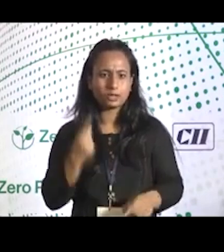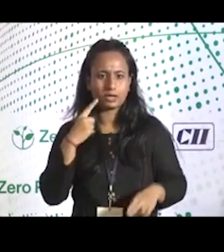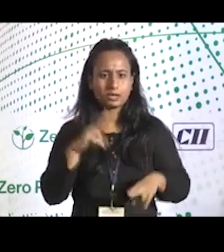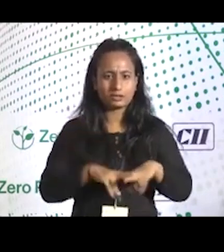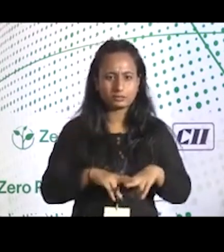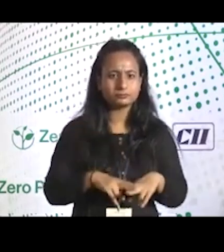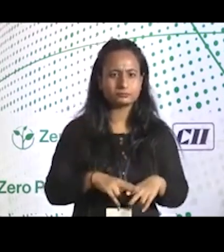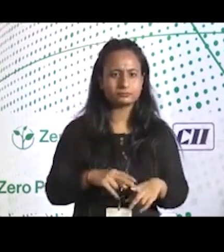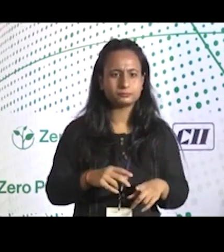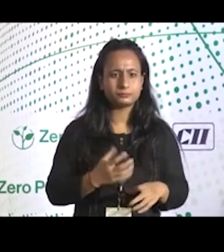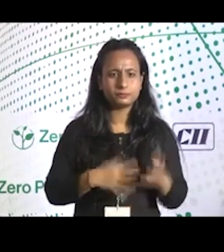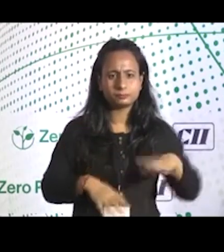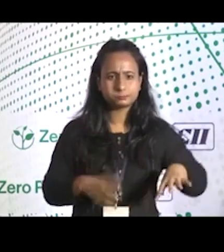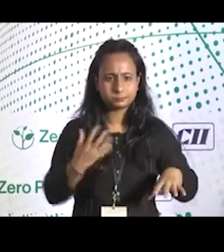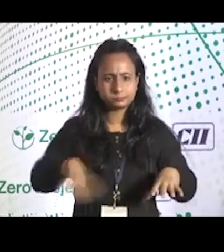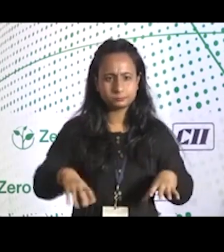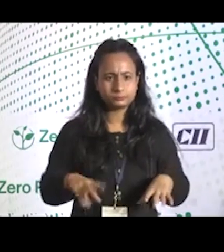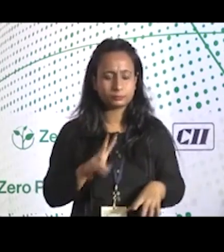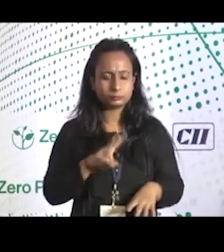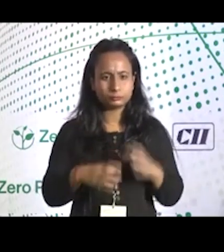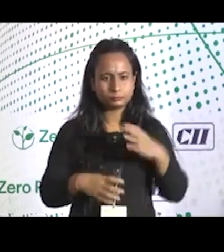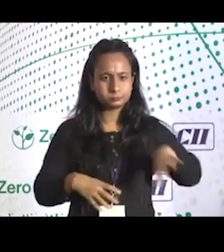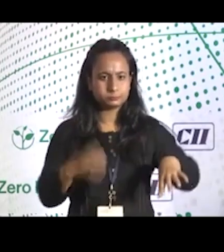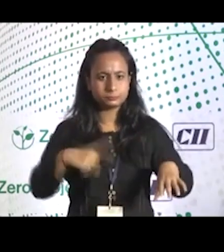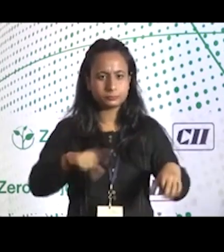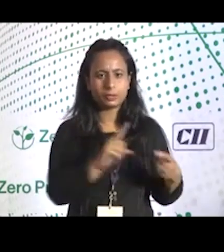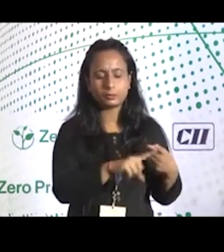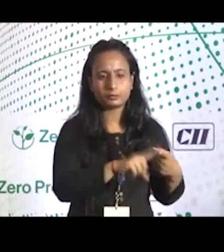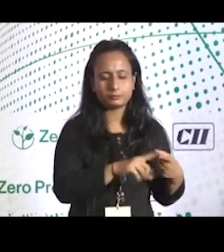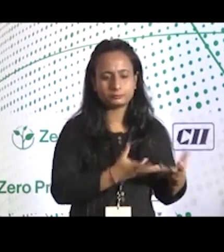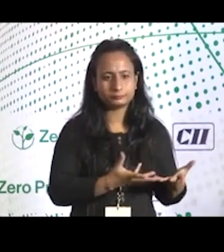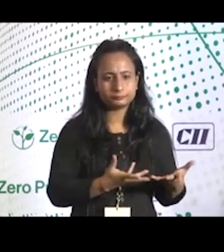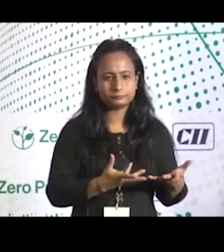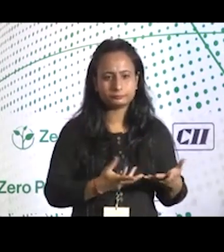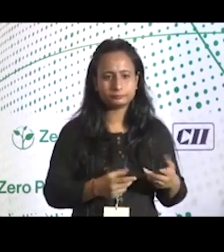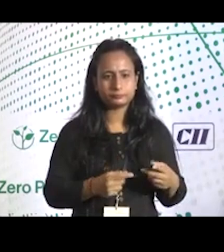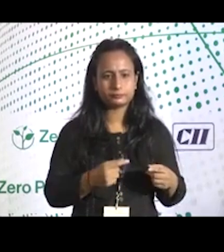the market on two dimensions, right? Number one, what is the business opportunity?